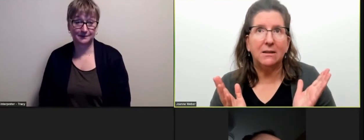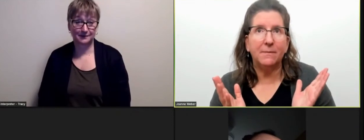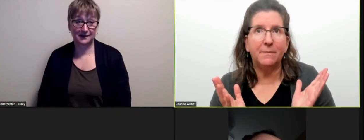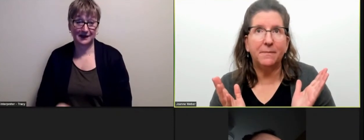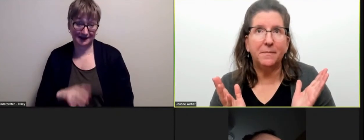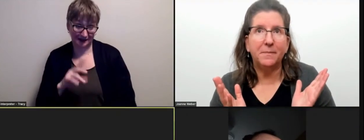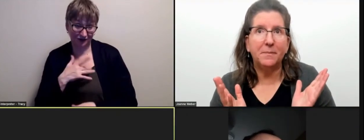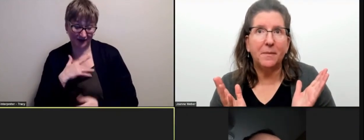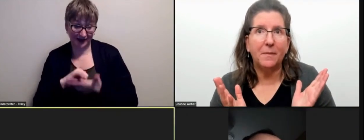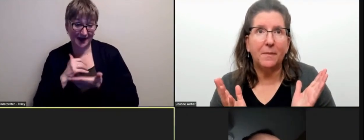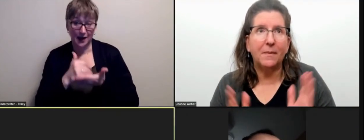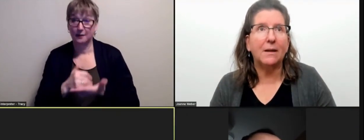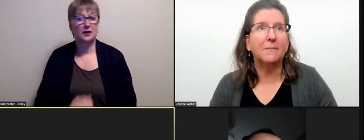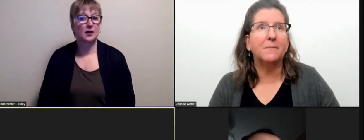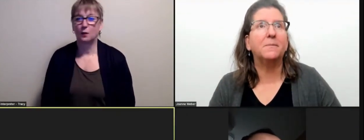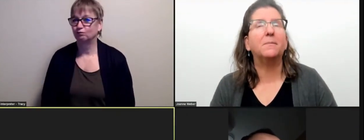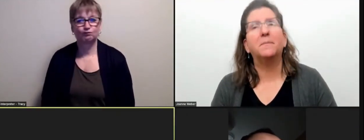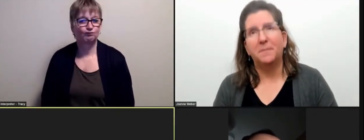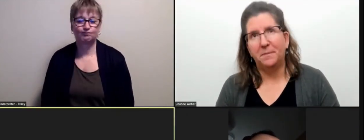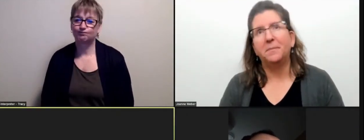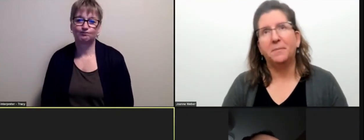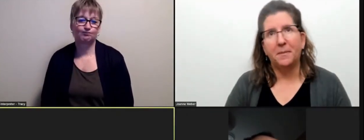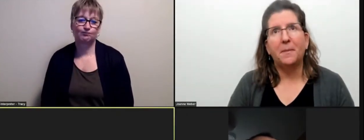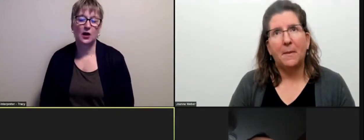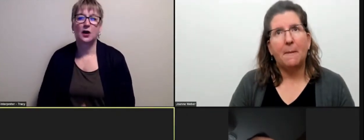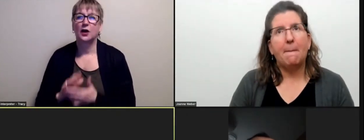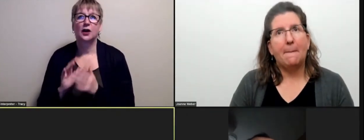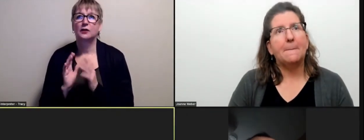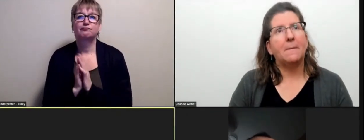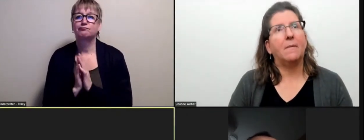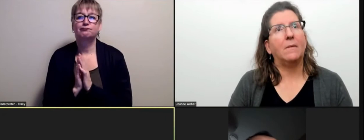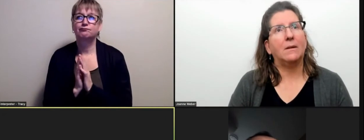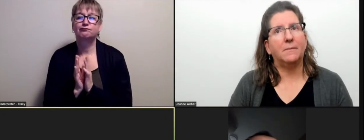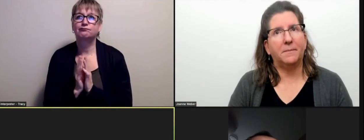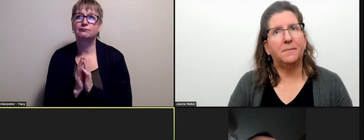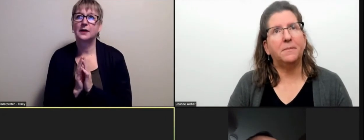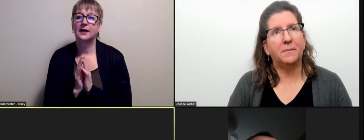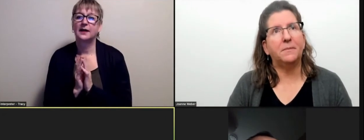Major: No, no. Whereas, like if you - you know -